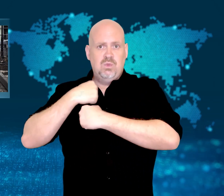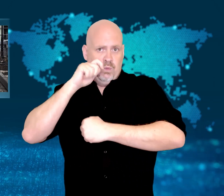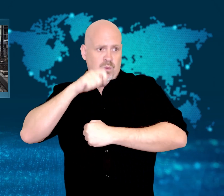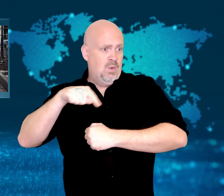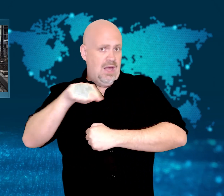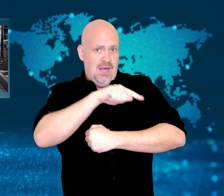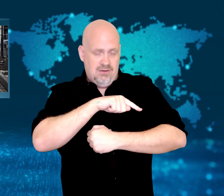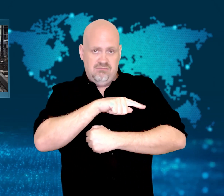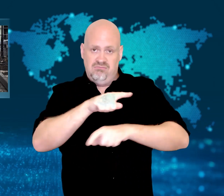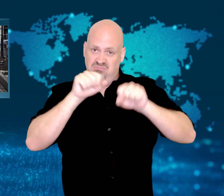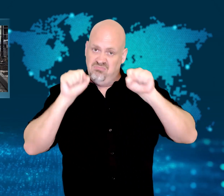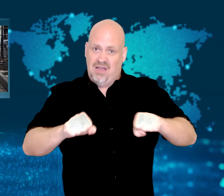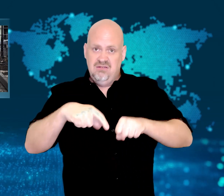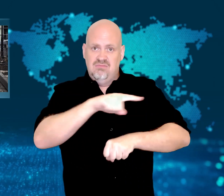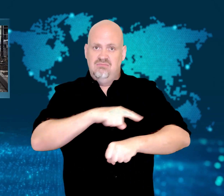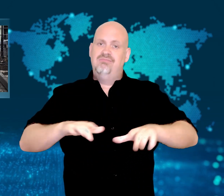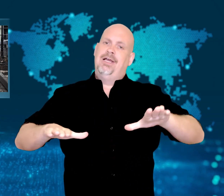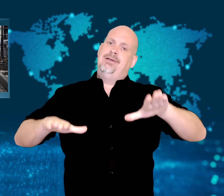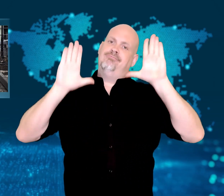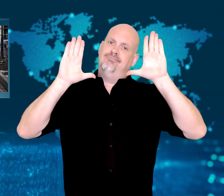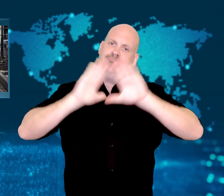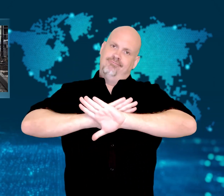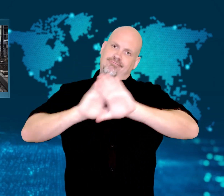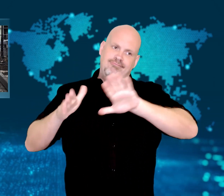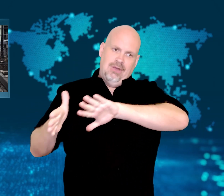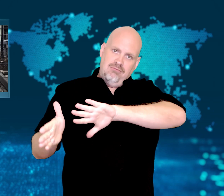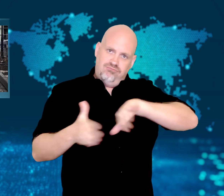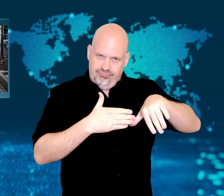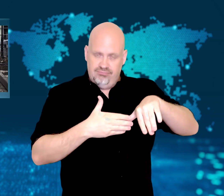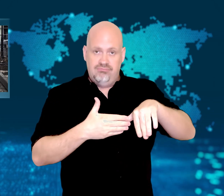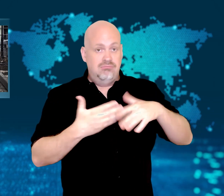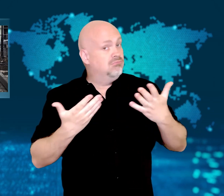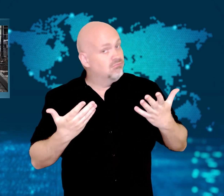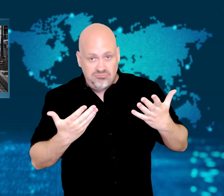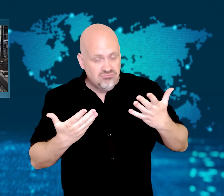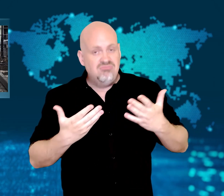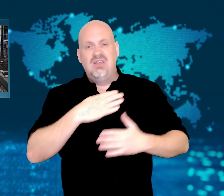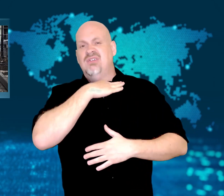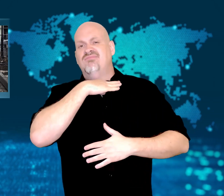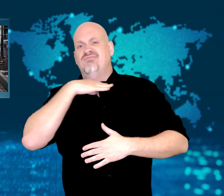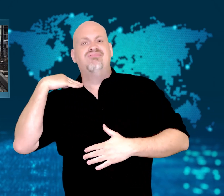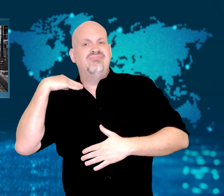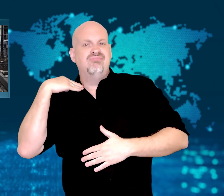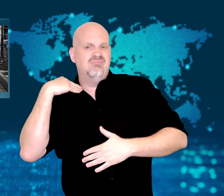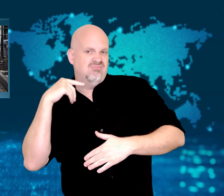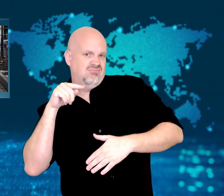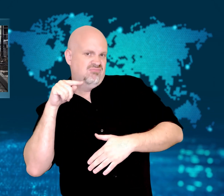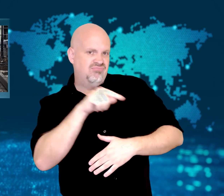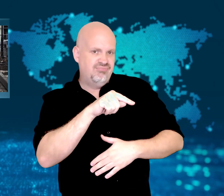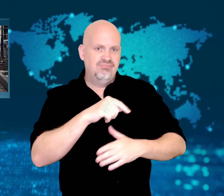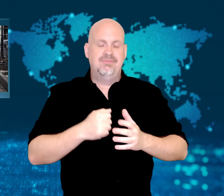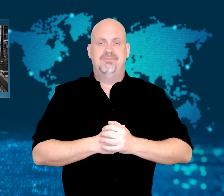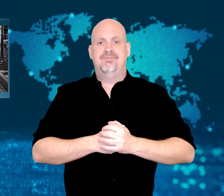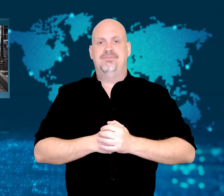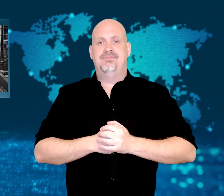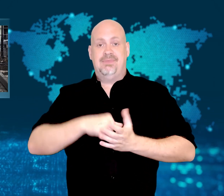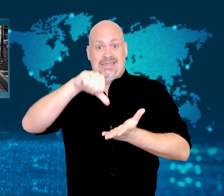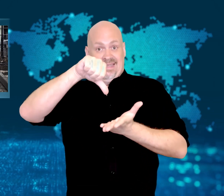The city and its defenders have refused to surrender.